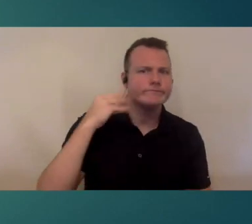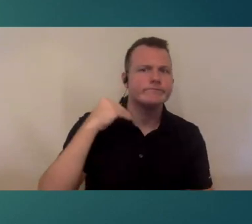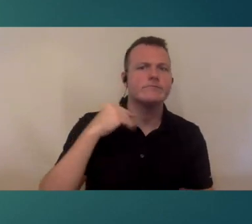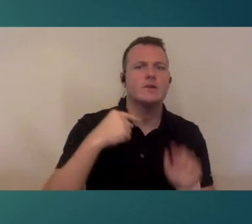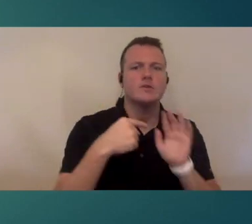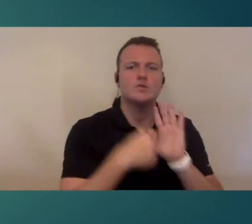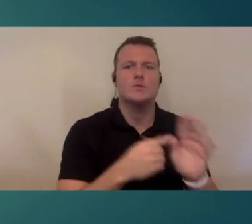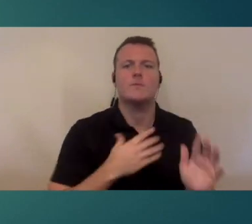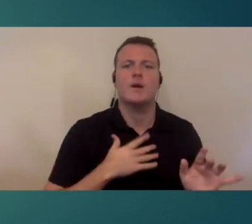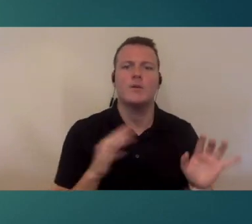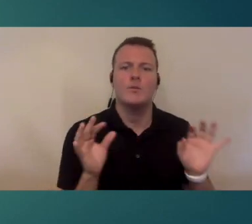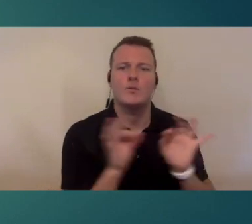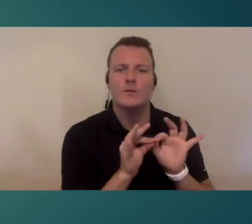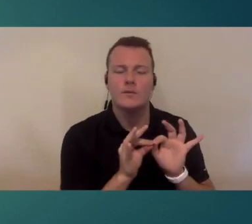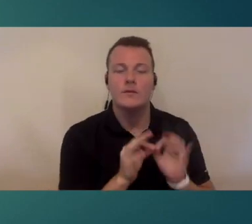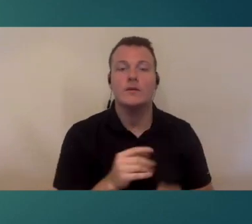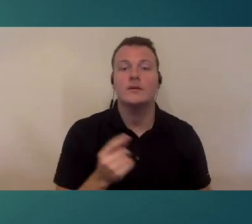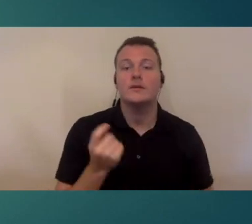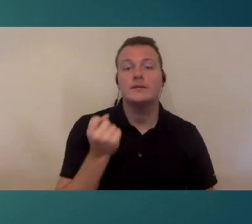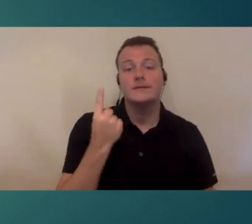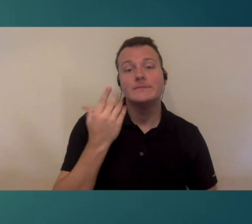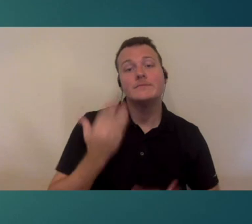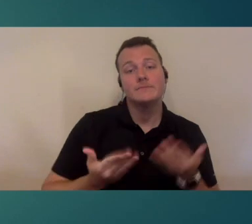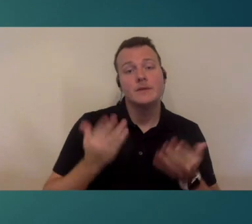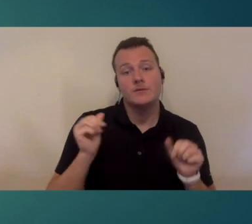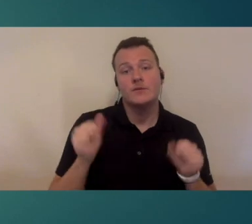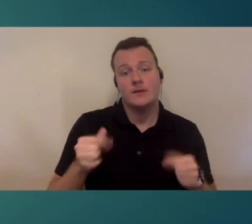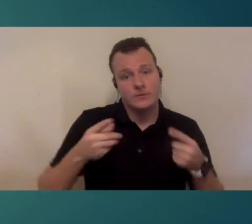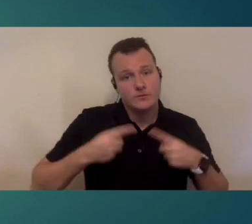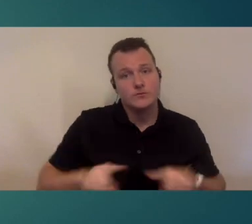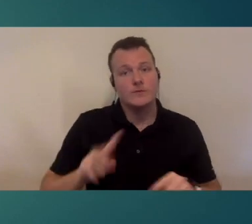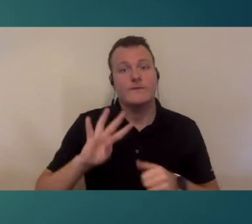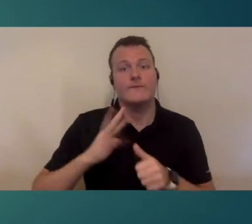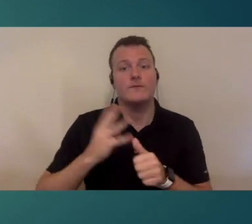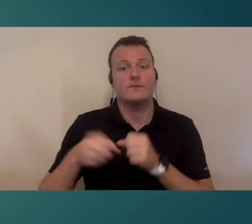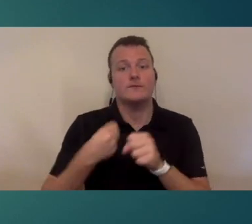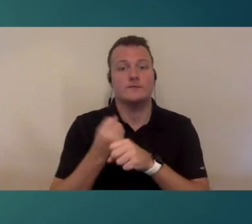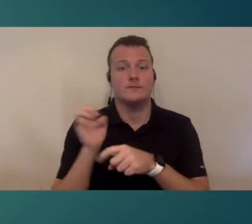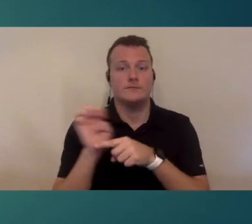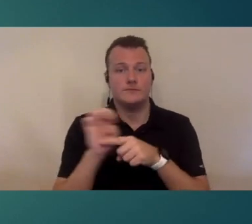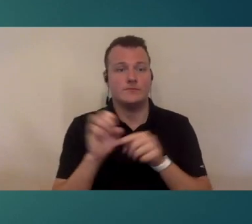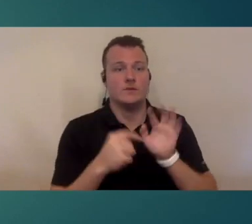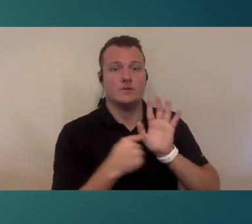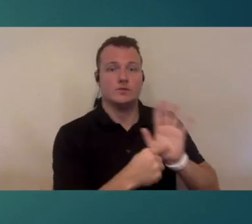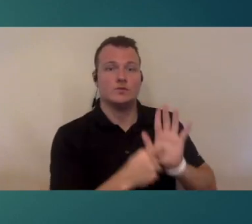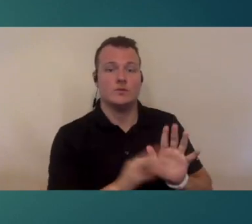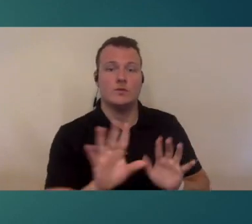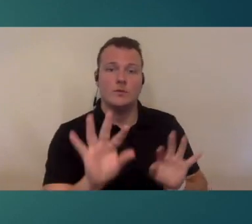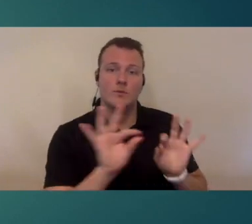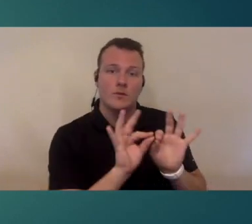show your worth. Now you may be able to do that in your fourth year, so if during